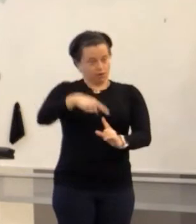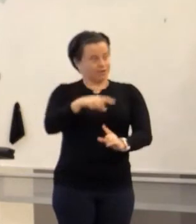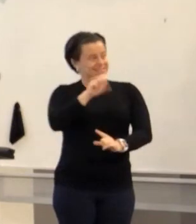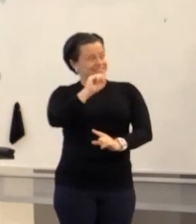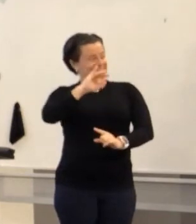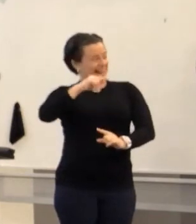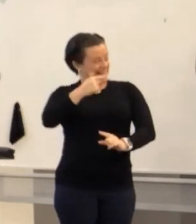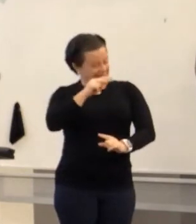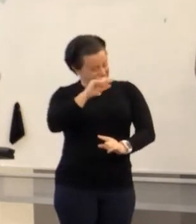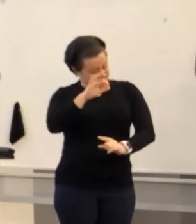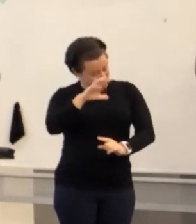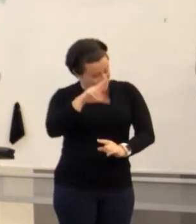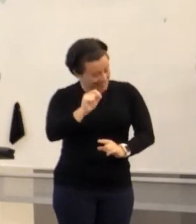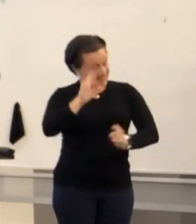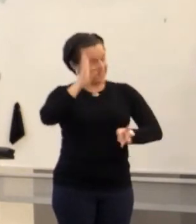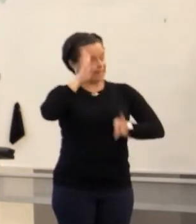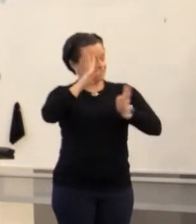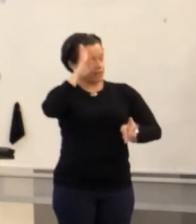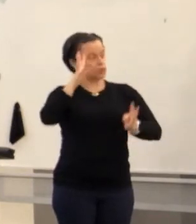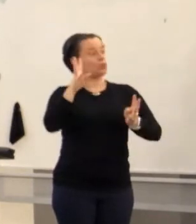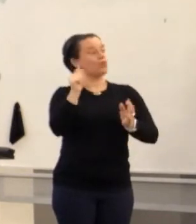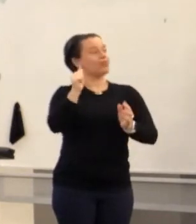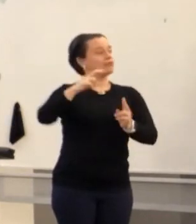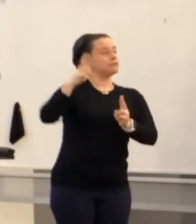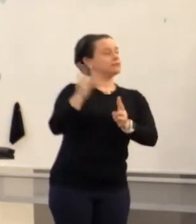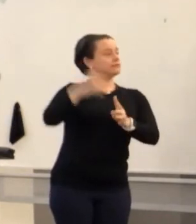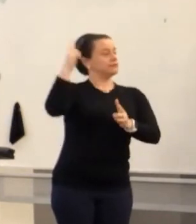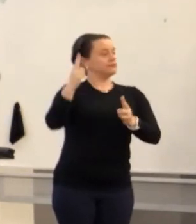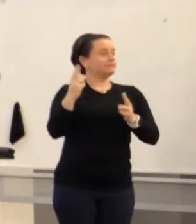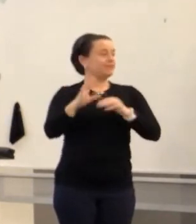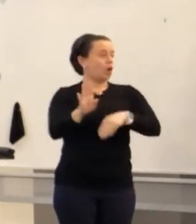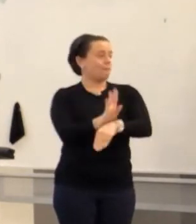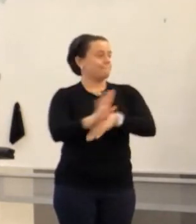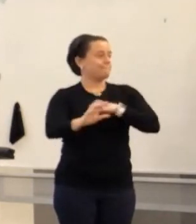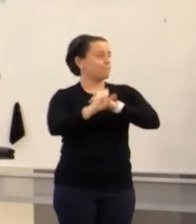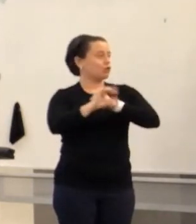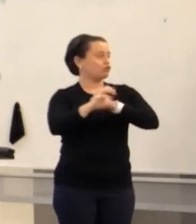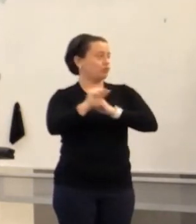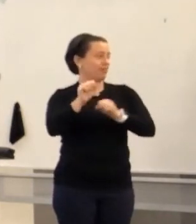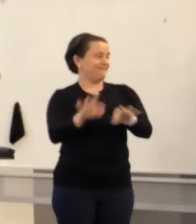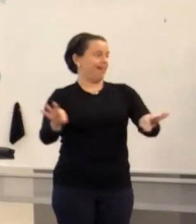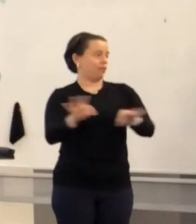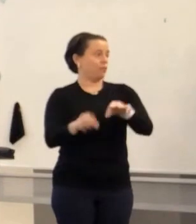the highest commercial value just based on a cost benefit analysis.